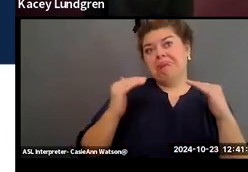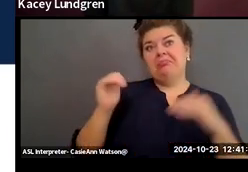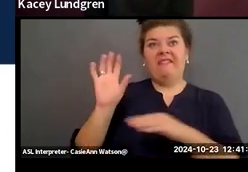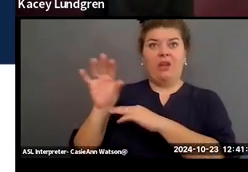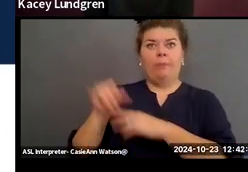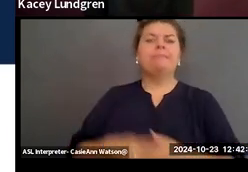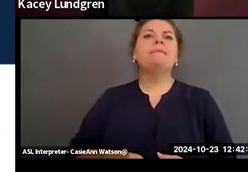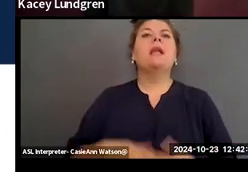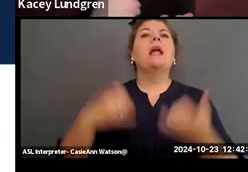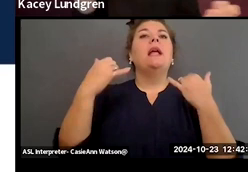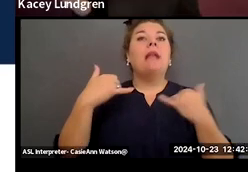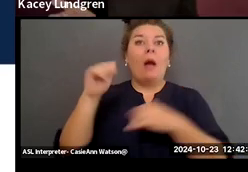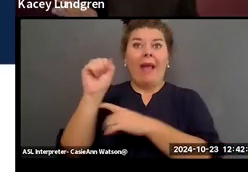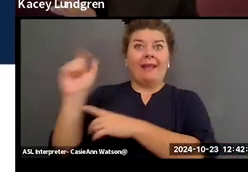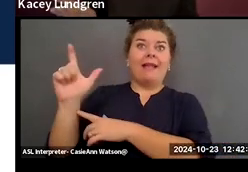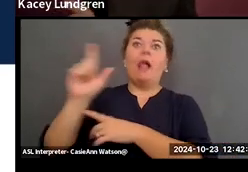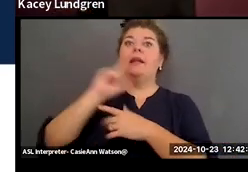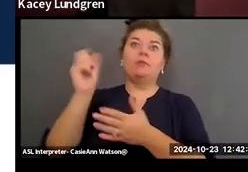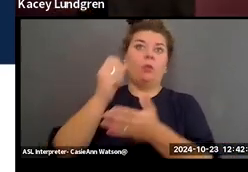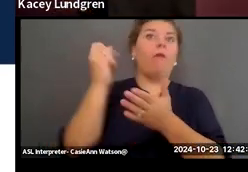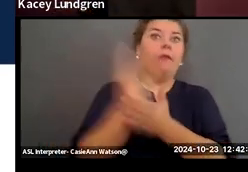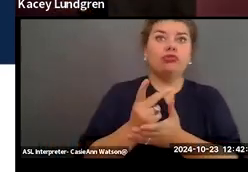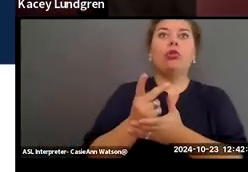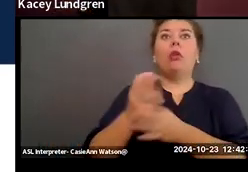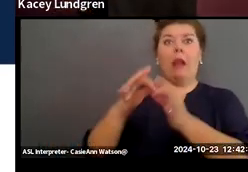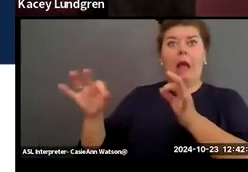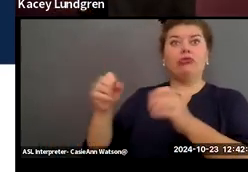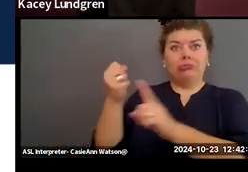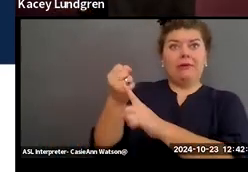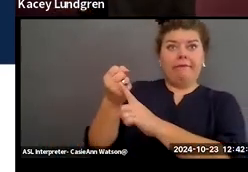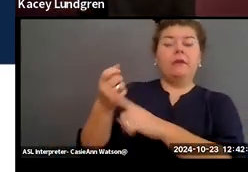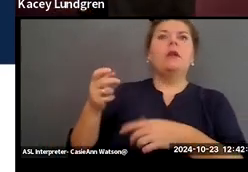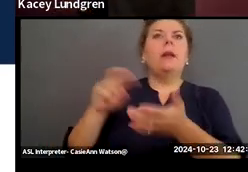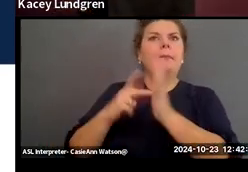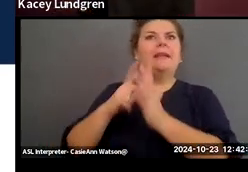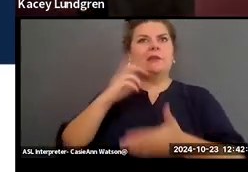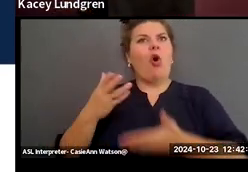And now that ASL is considered an official language, it is offered as a foreign language